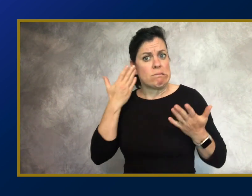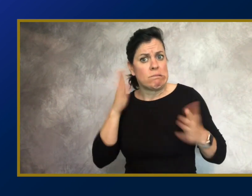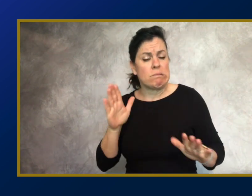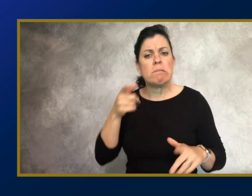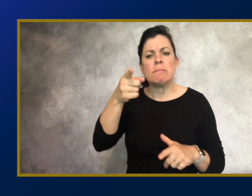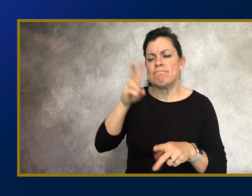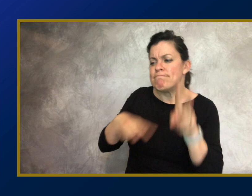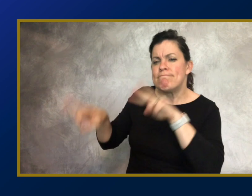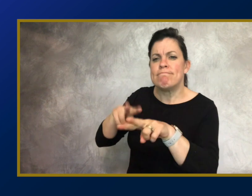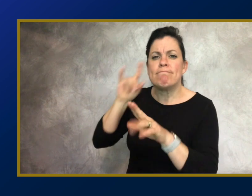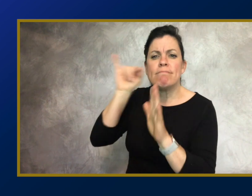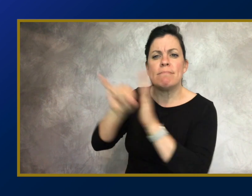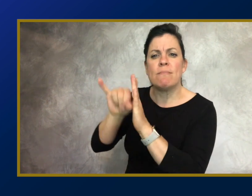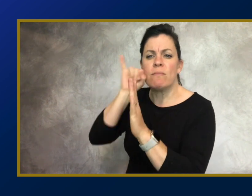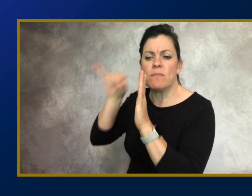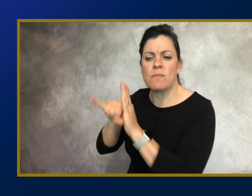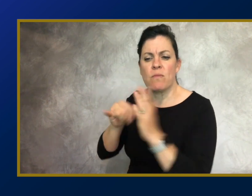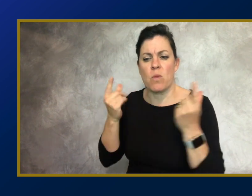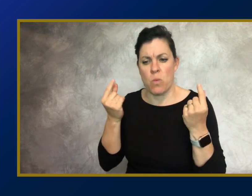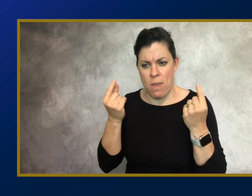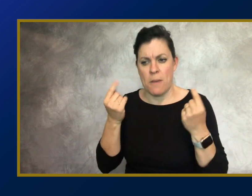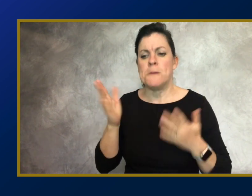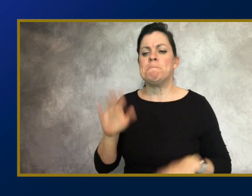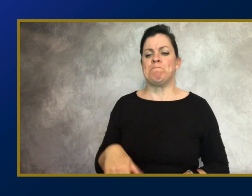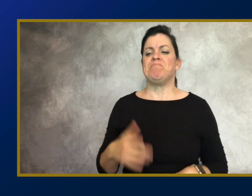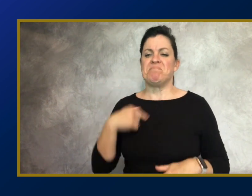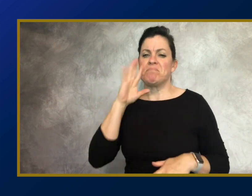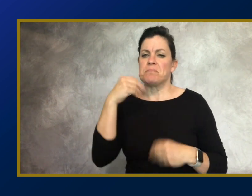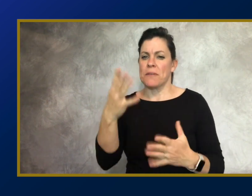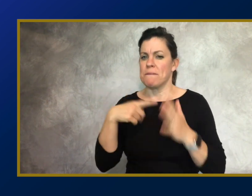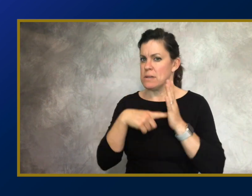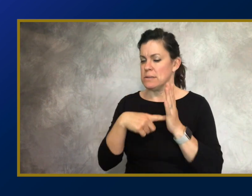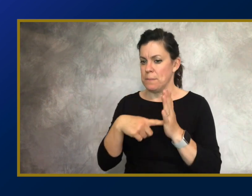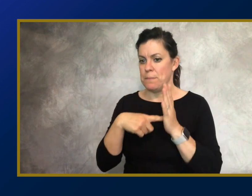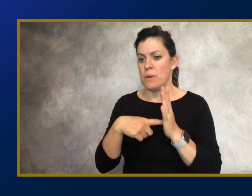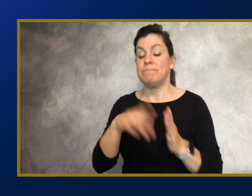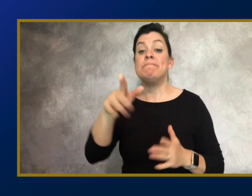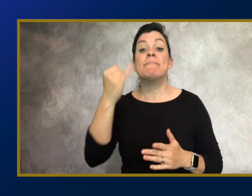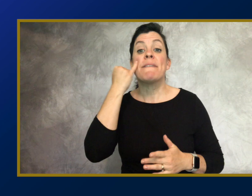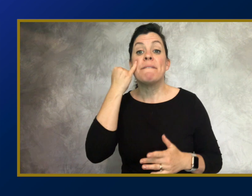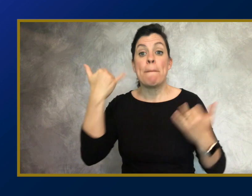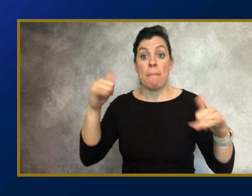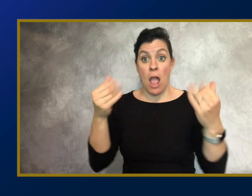with lower core strength, they, on a playground, if they sit on a slide at the top of the slide,